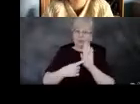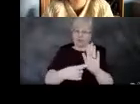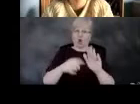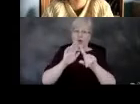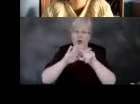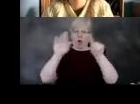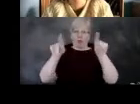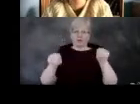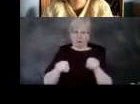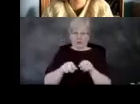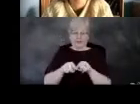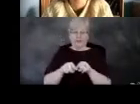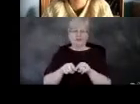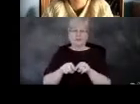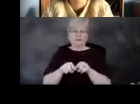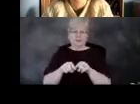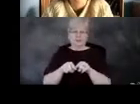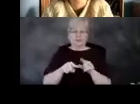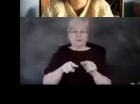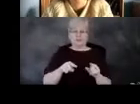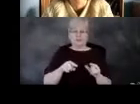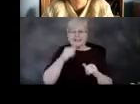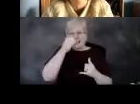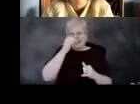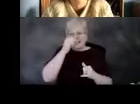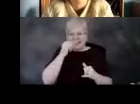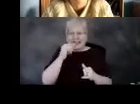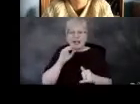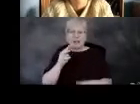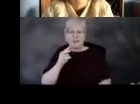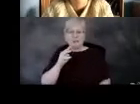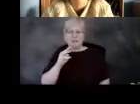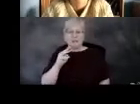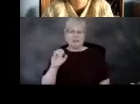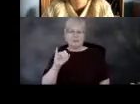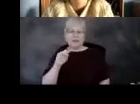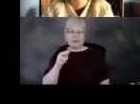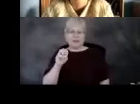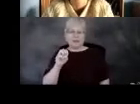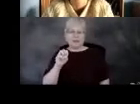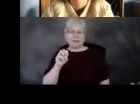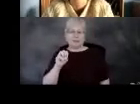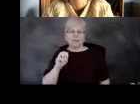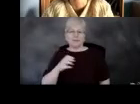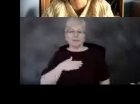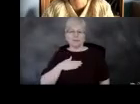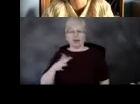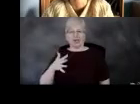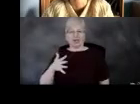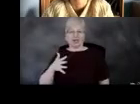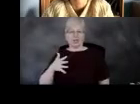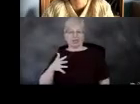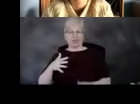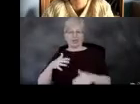of a silly meme and my meh 17:28:30 example of what text reads is me